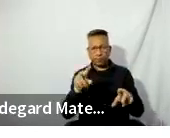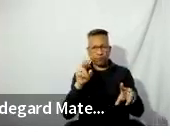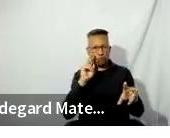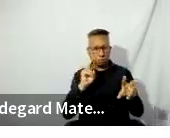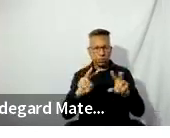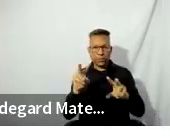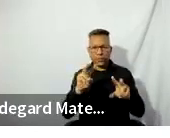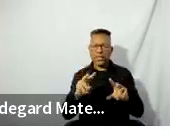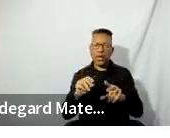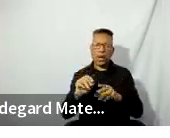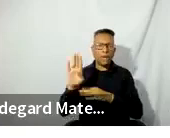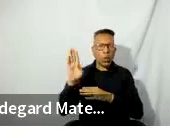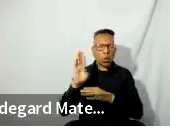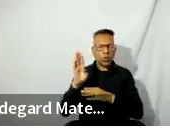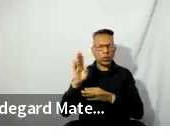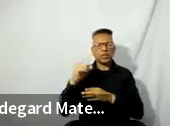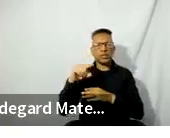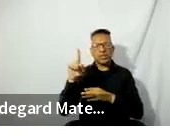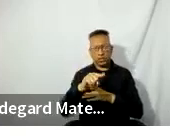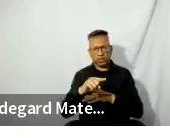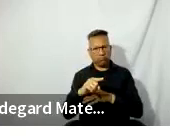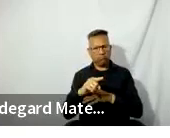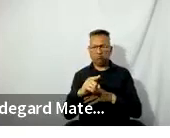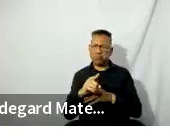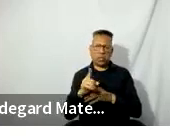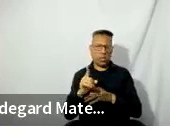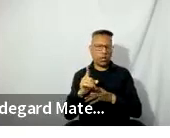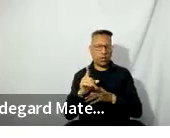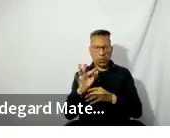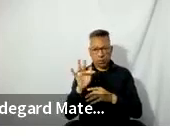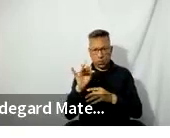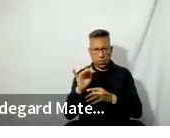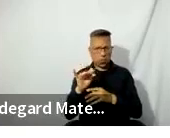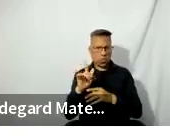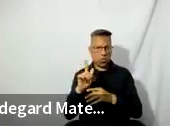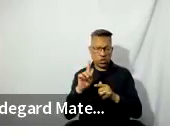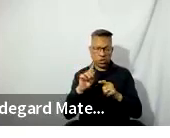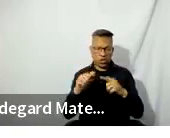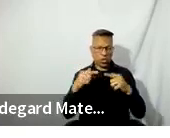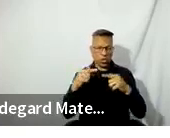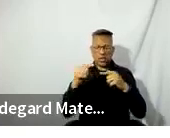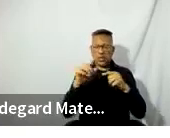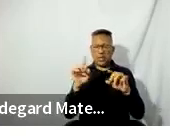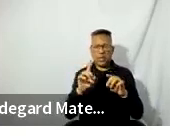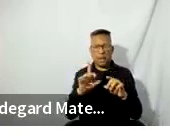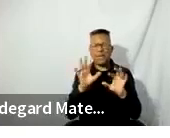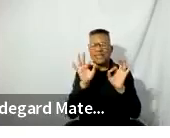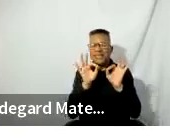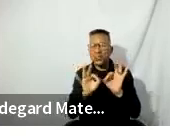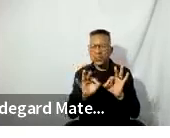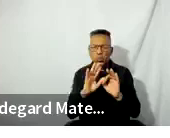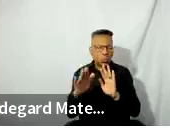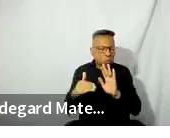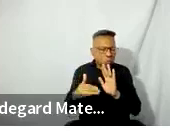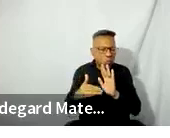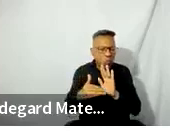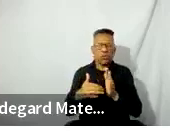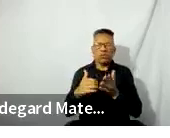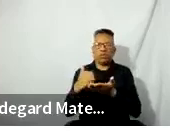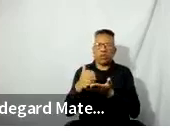not in the history , not in the history of pure good to the man. anism itself anism itself, that is, the basis of higher mental functions. is a copy